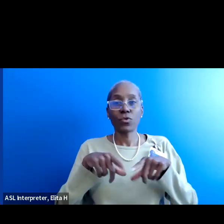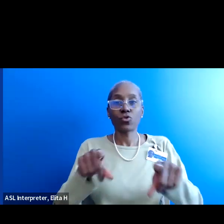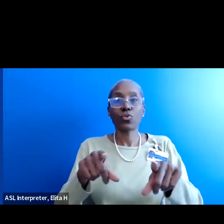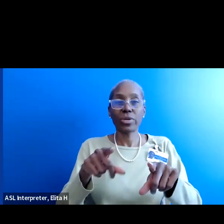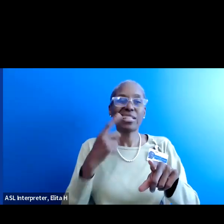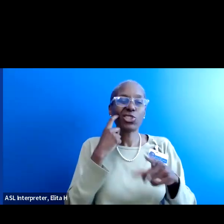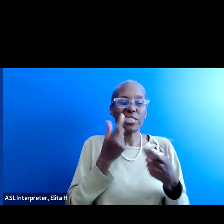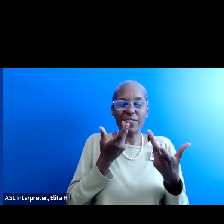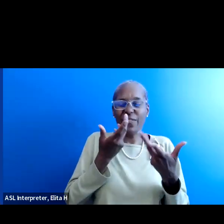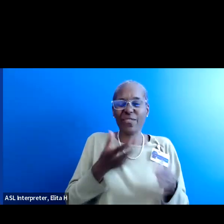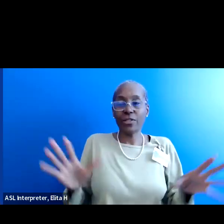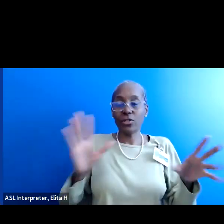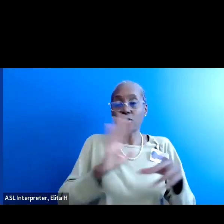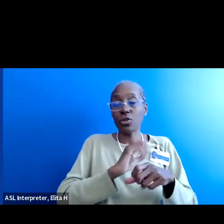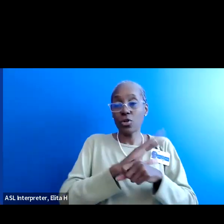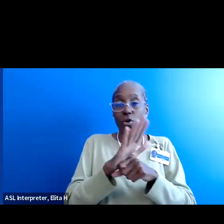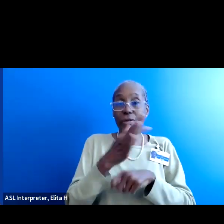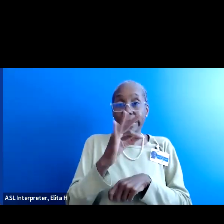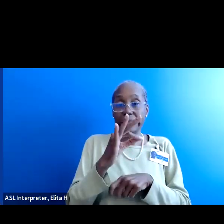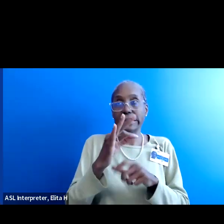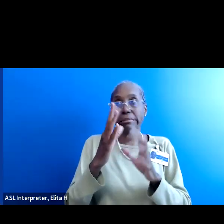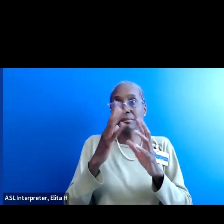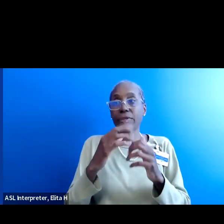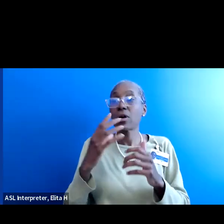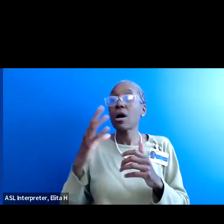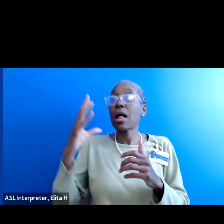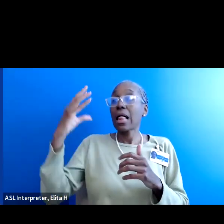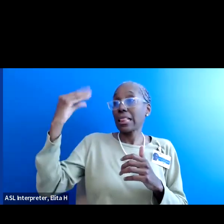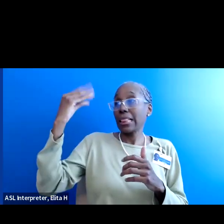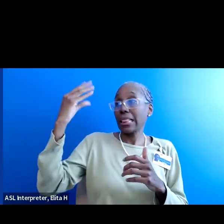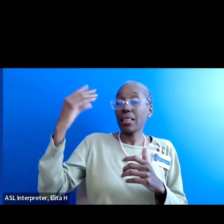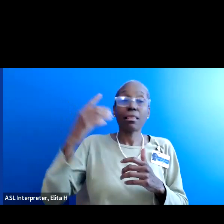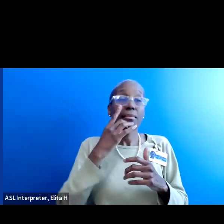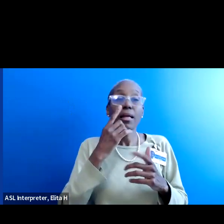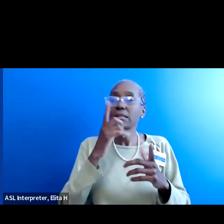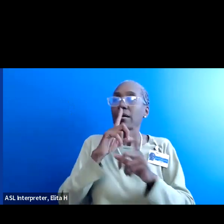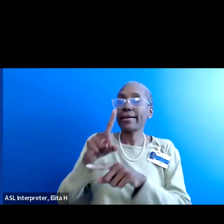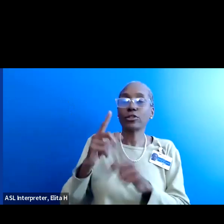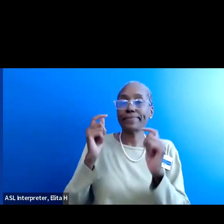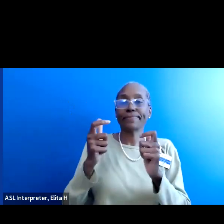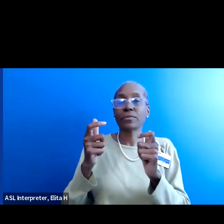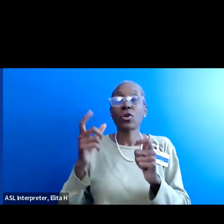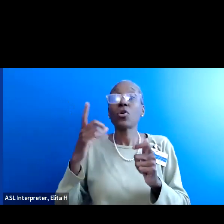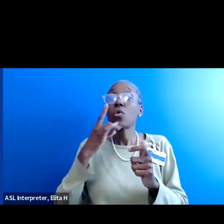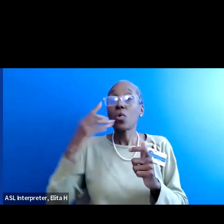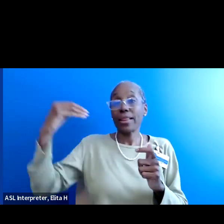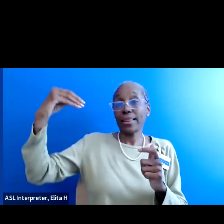For example, call lights are not answered promptly, or the call lights are turned off and the staff person said, "I'll turn this off right now